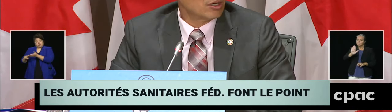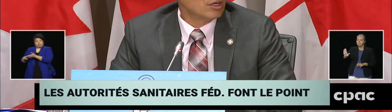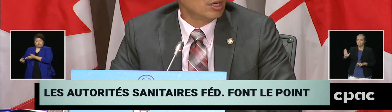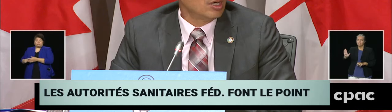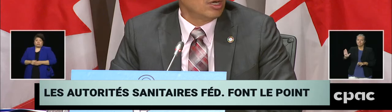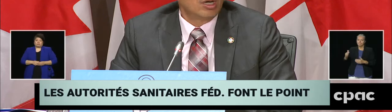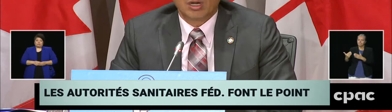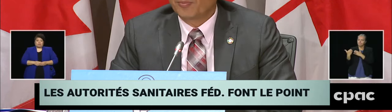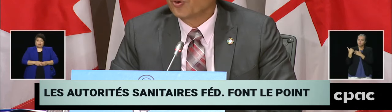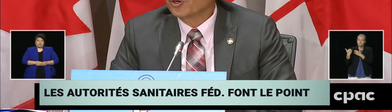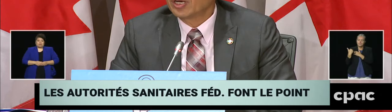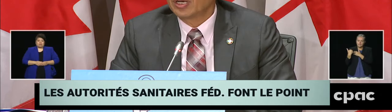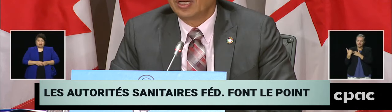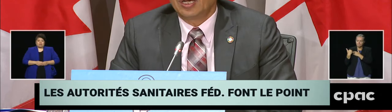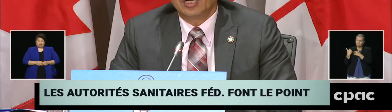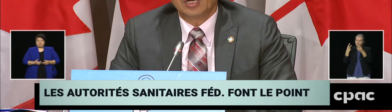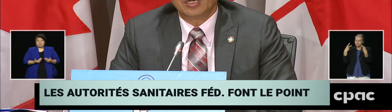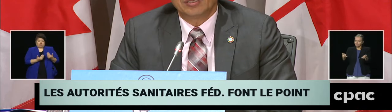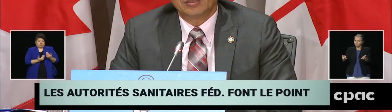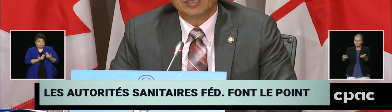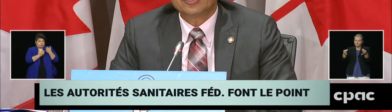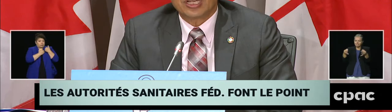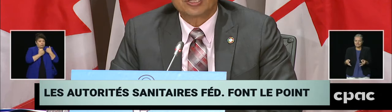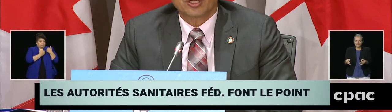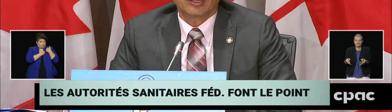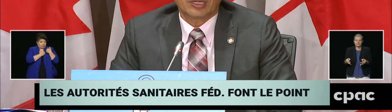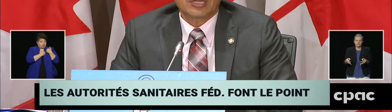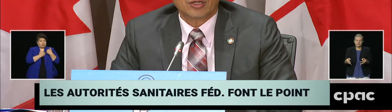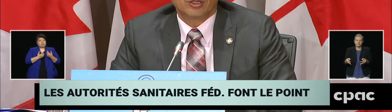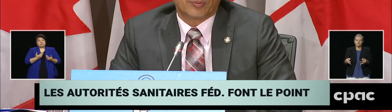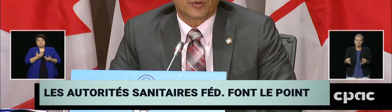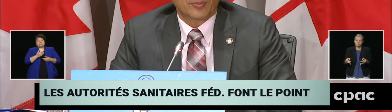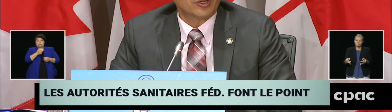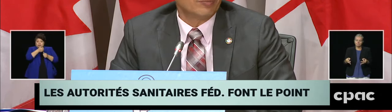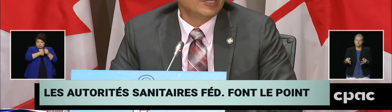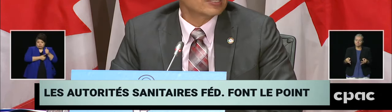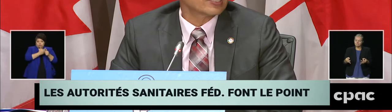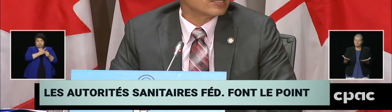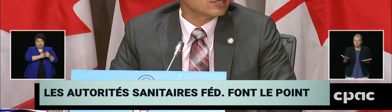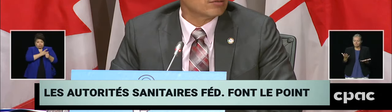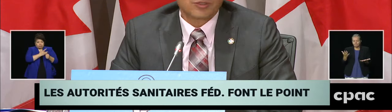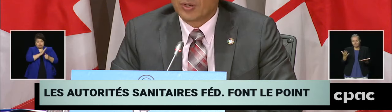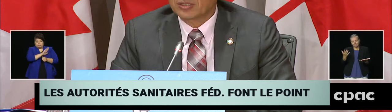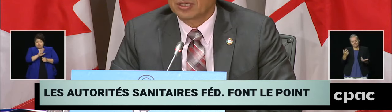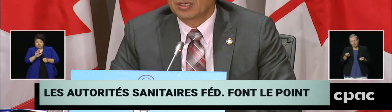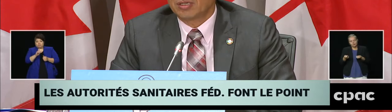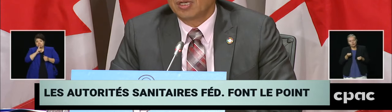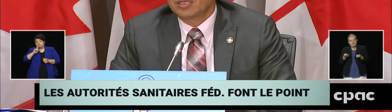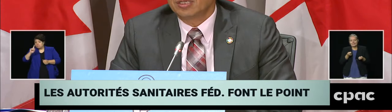THE EVIDENCE. IT'S THEIR OWN RESPONSIBILITIES